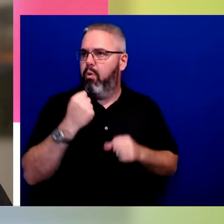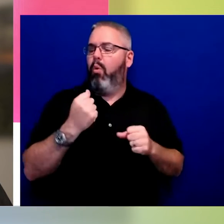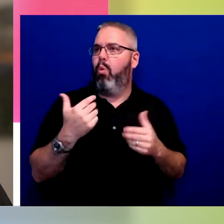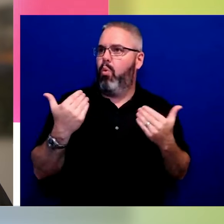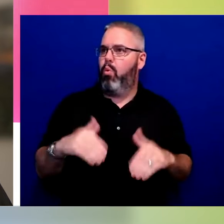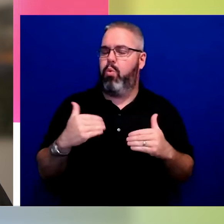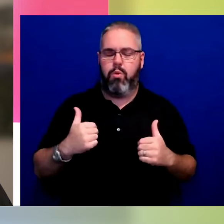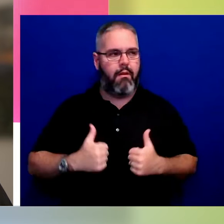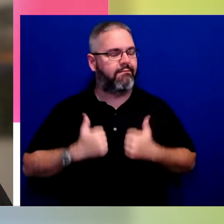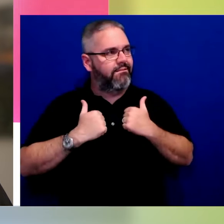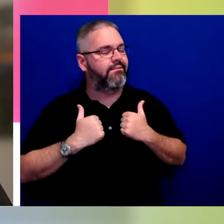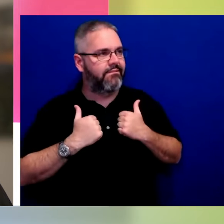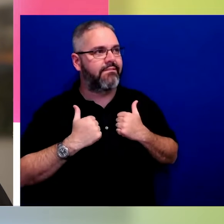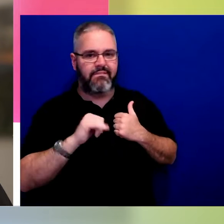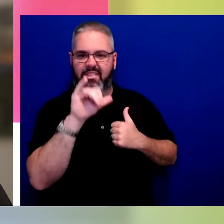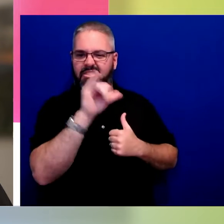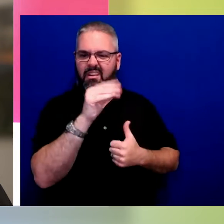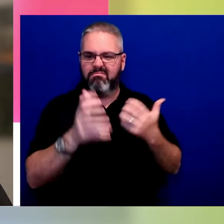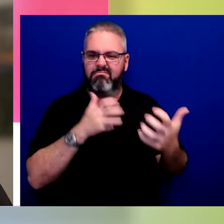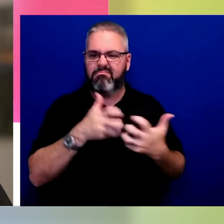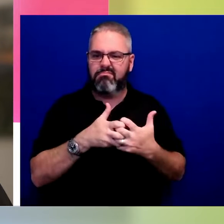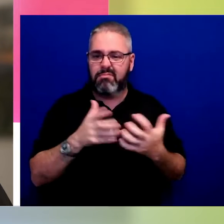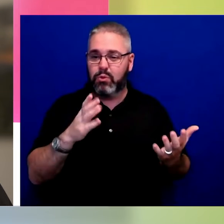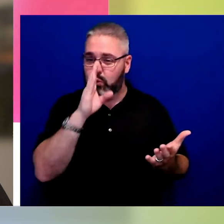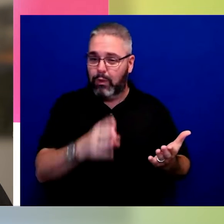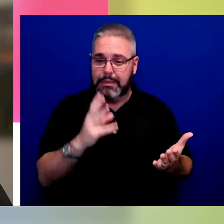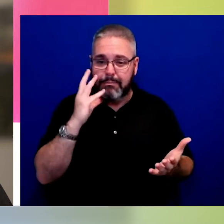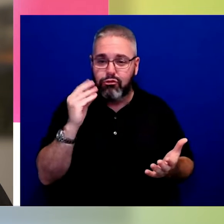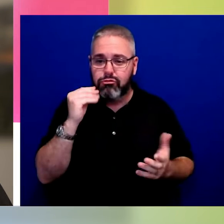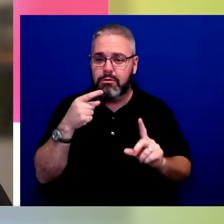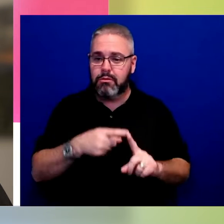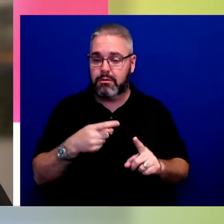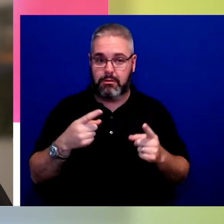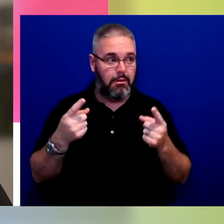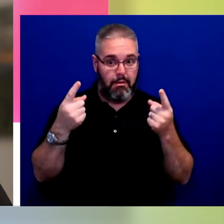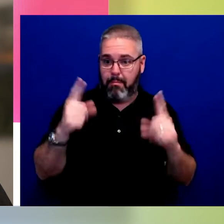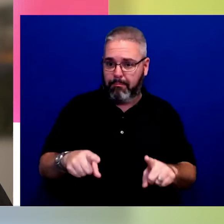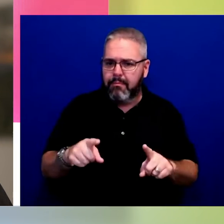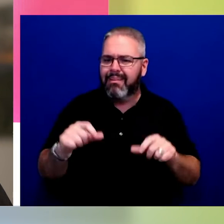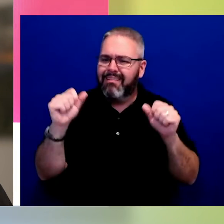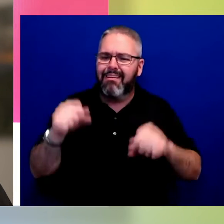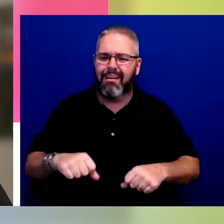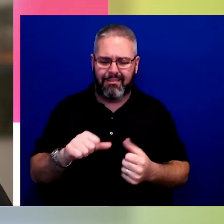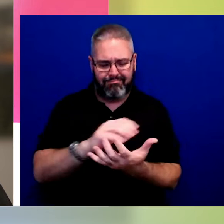I believe the direct experience is possible to do in every aspect of life,